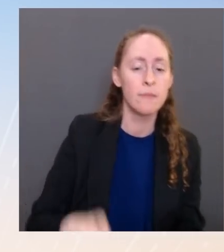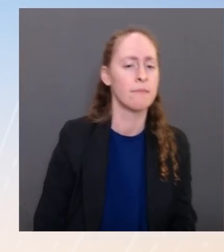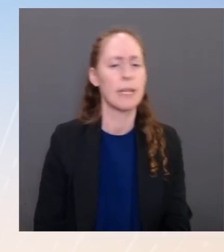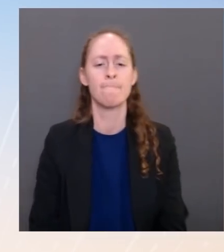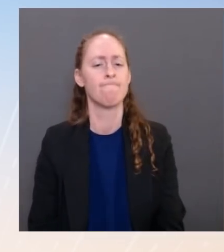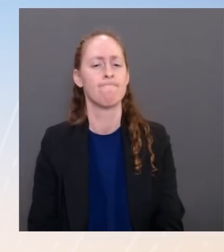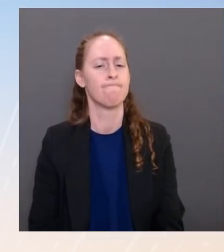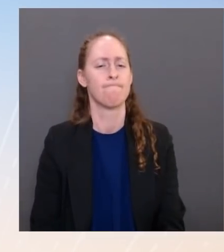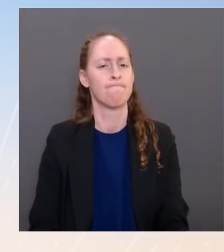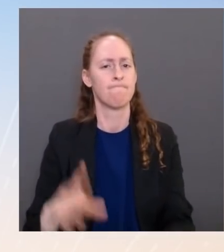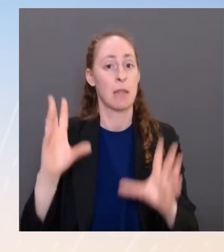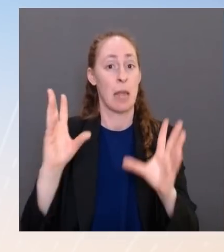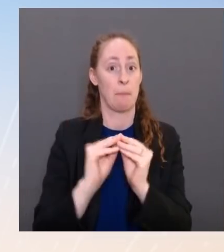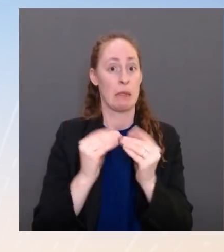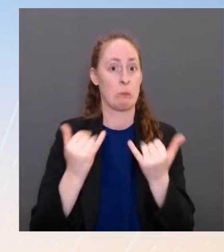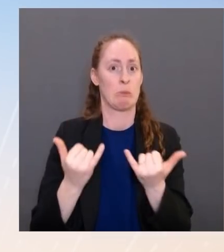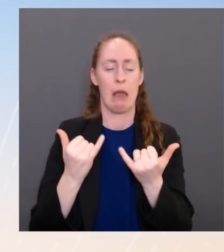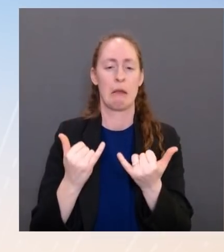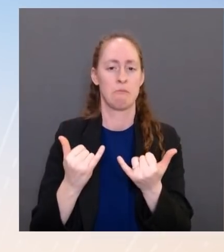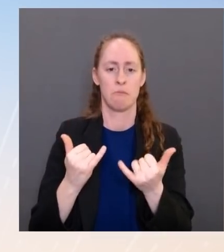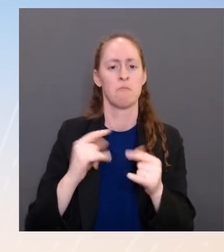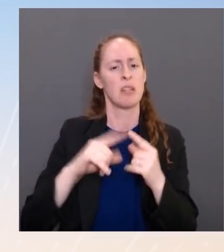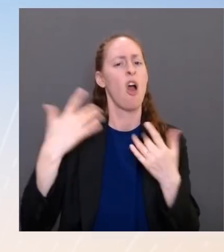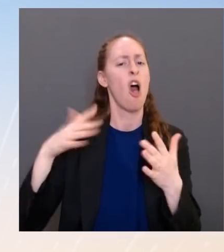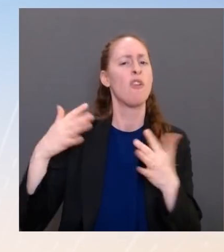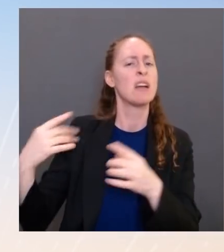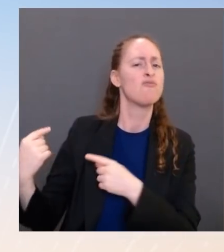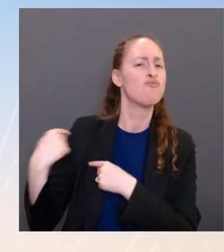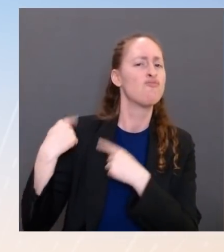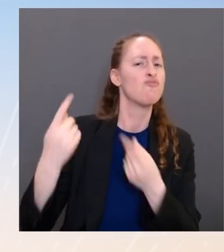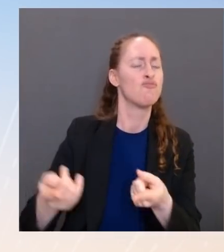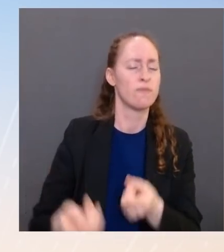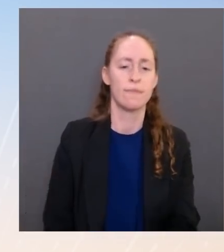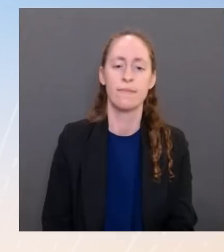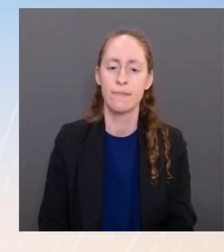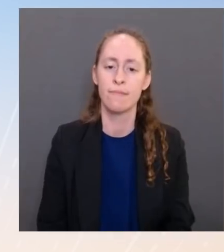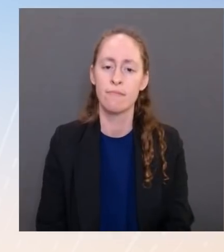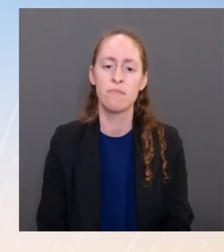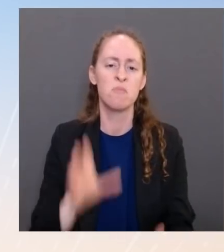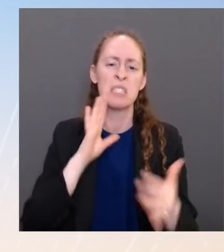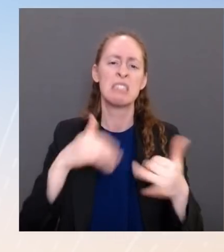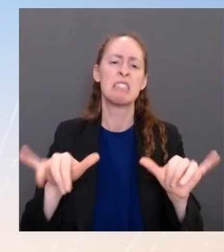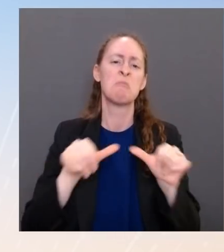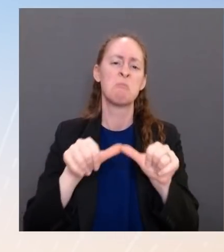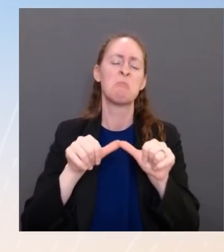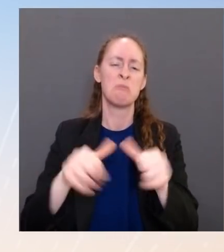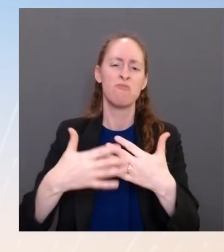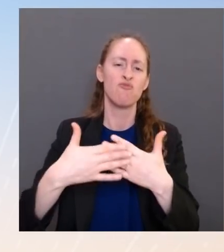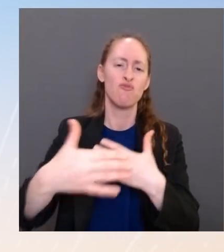that have been happening for the last several days. The Press: And on the potential abortion EOs, is that something -- in terms of the timetable,